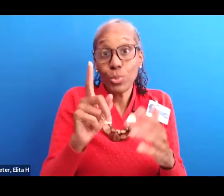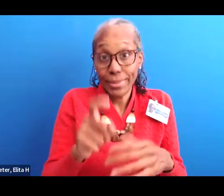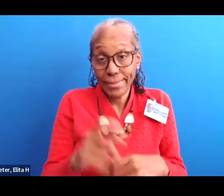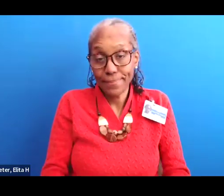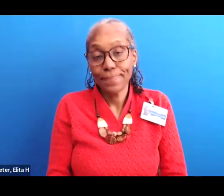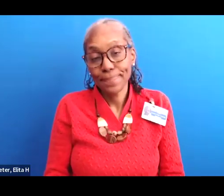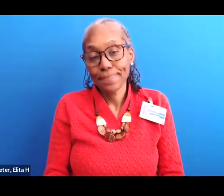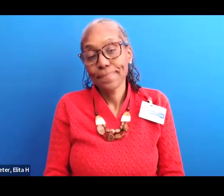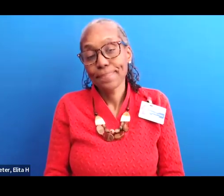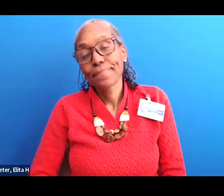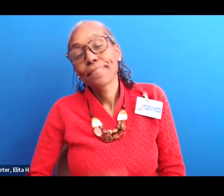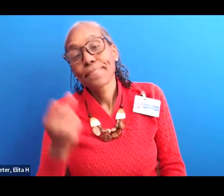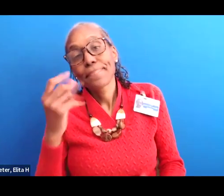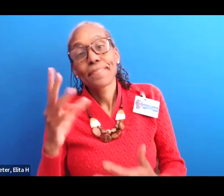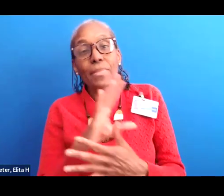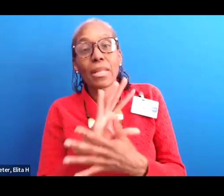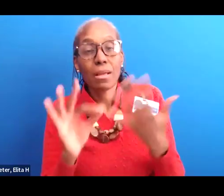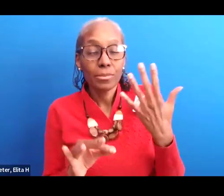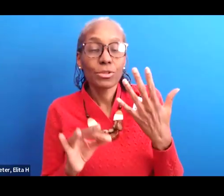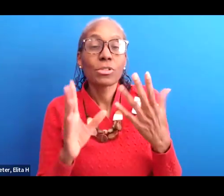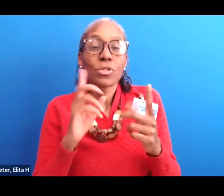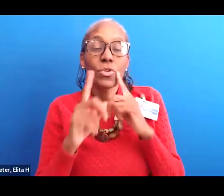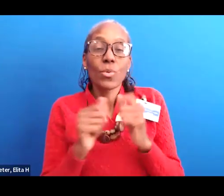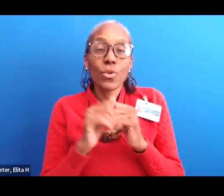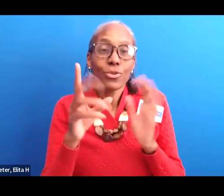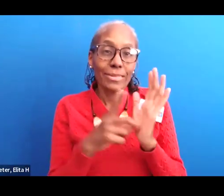There's a lot of options. You'll need to talk to your doctor and kind of ferret